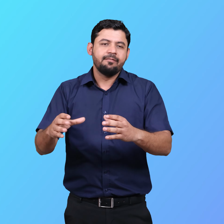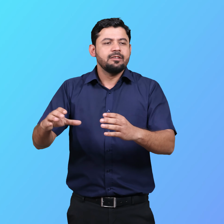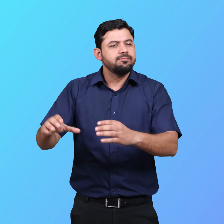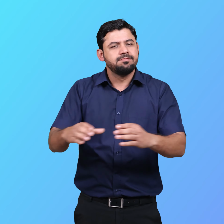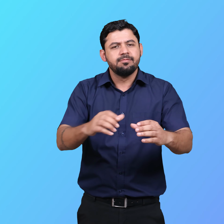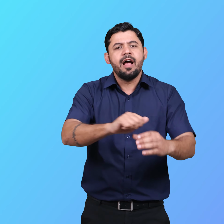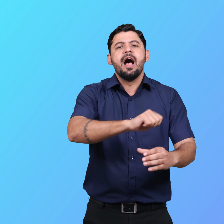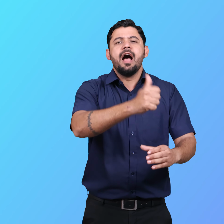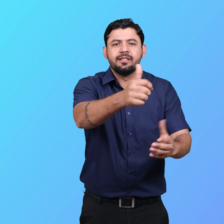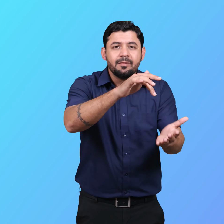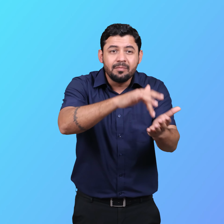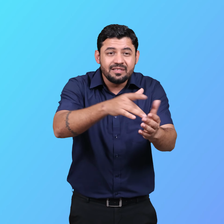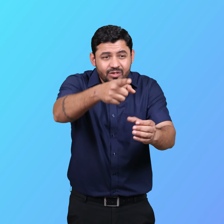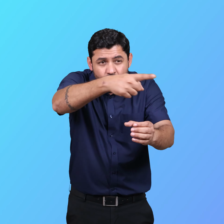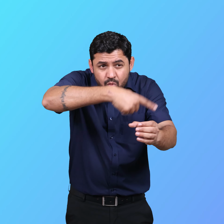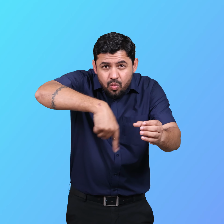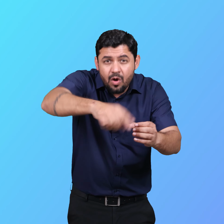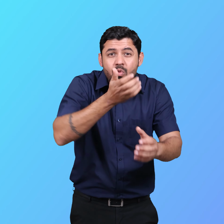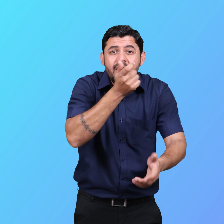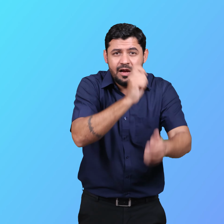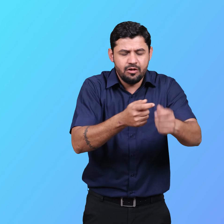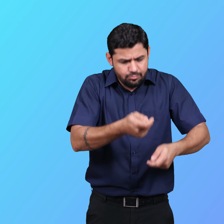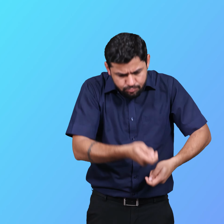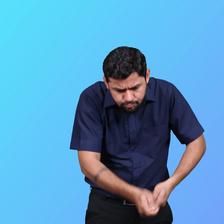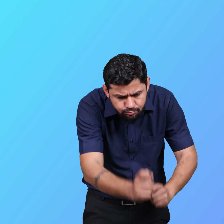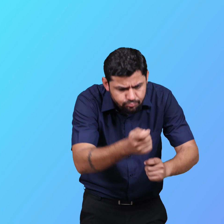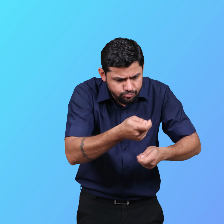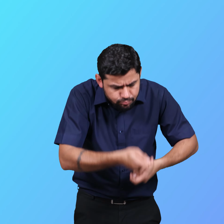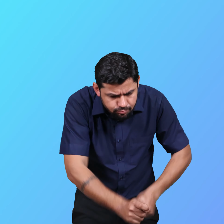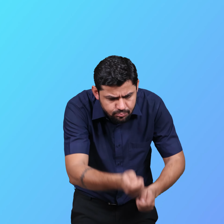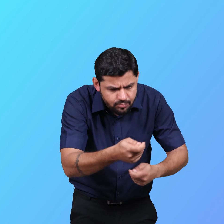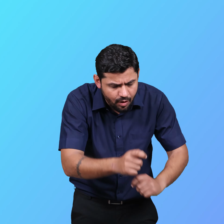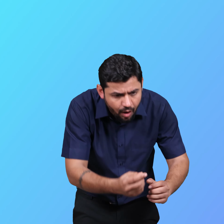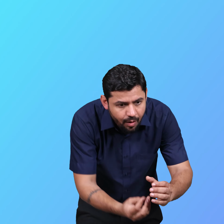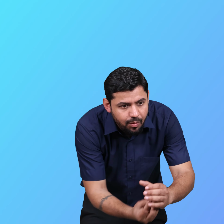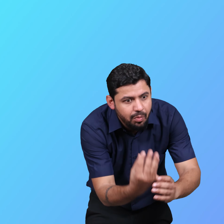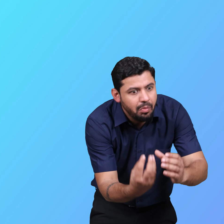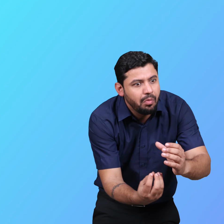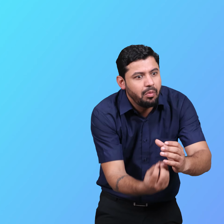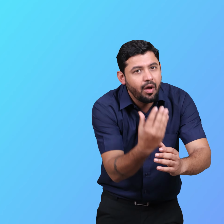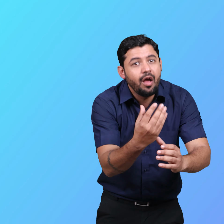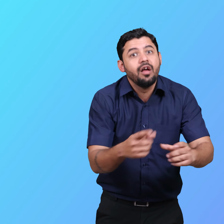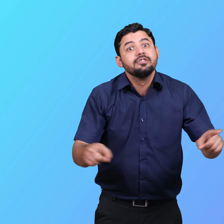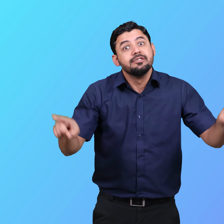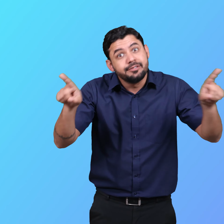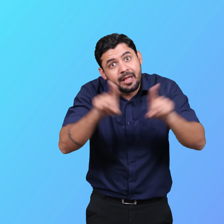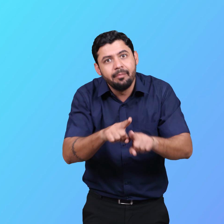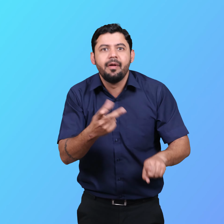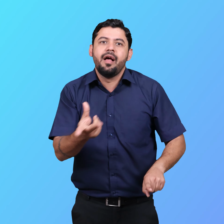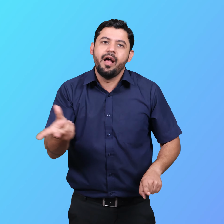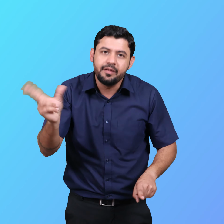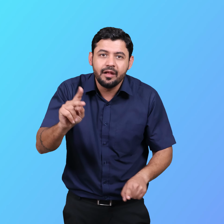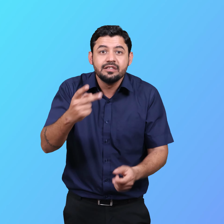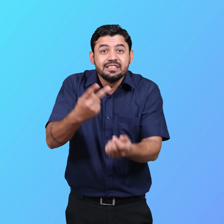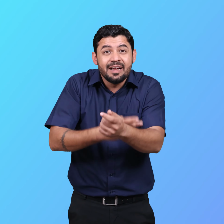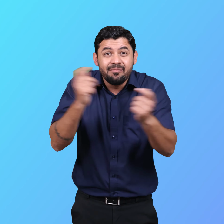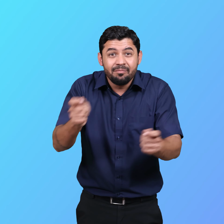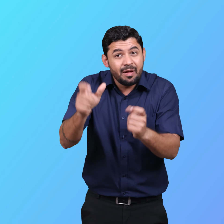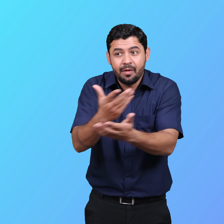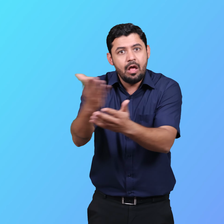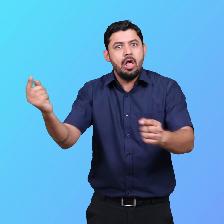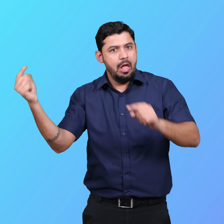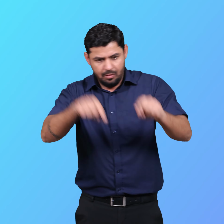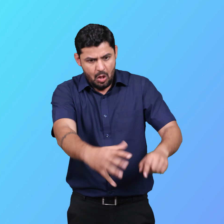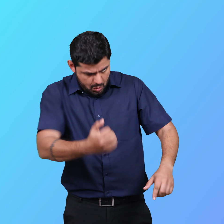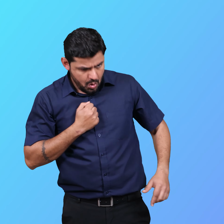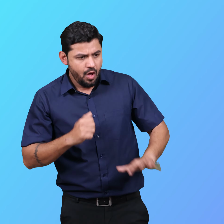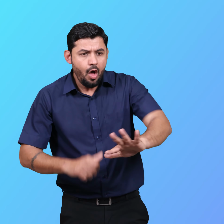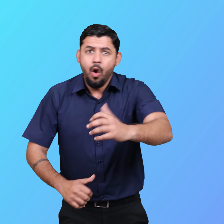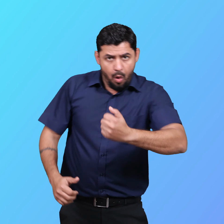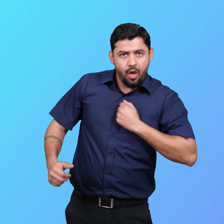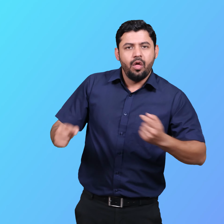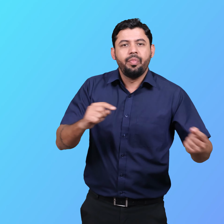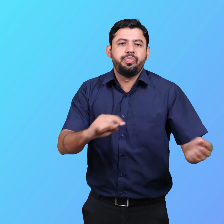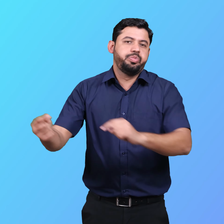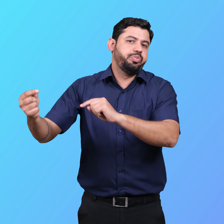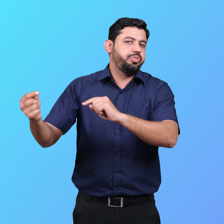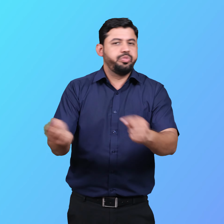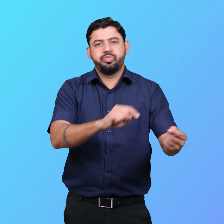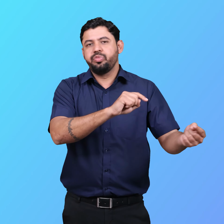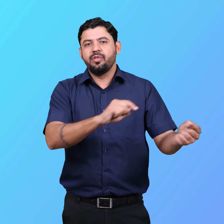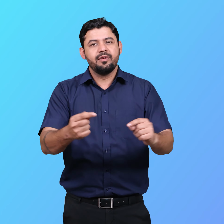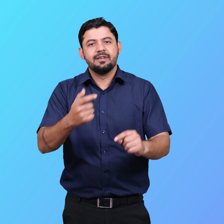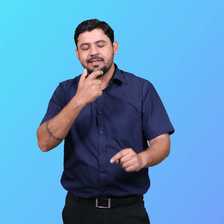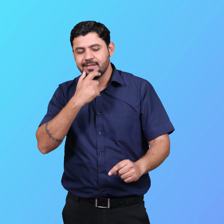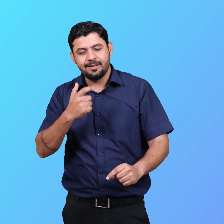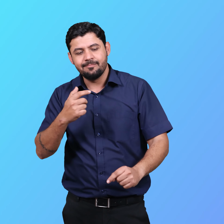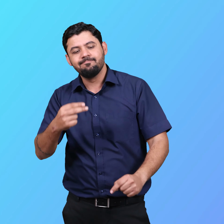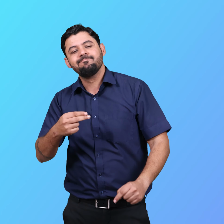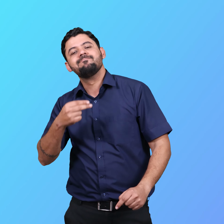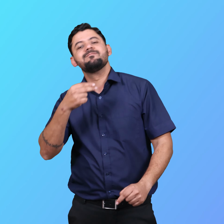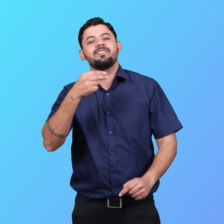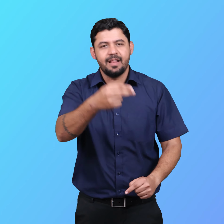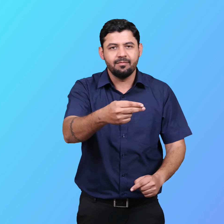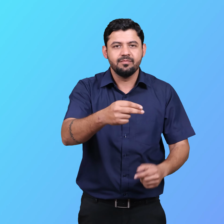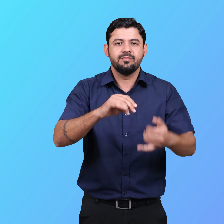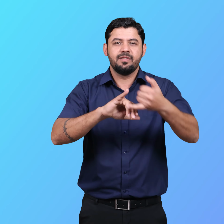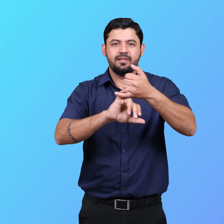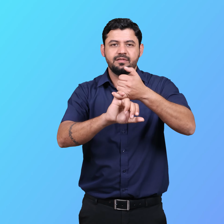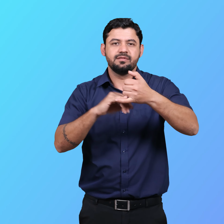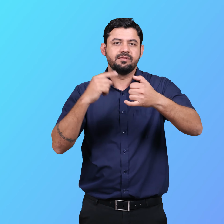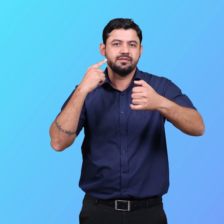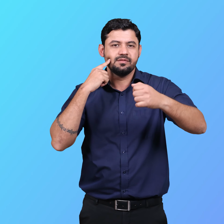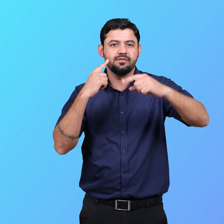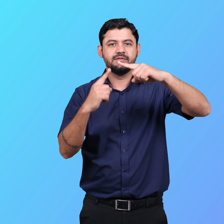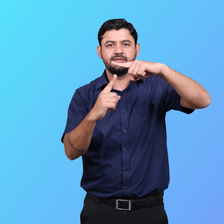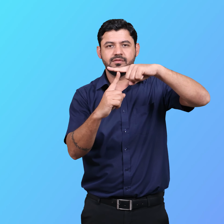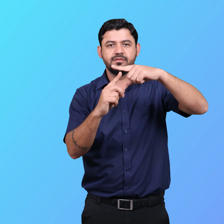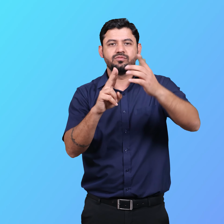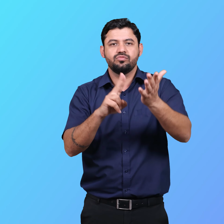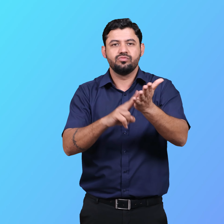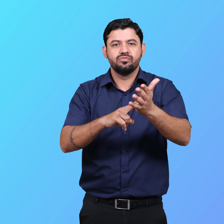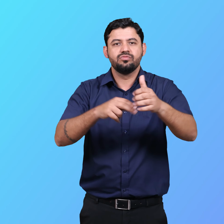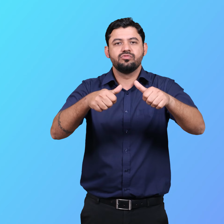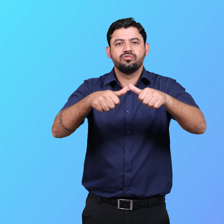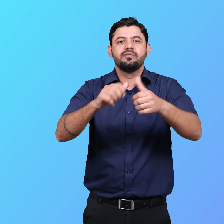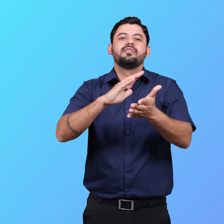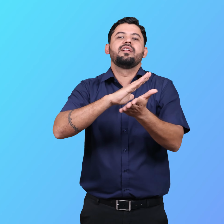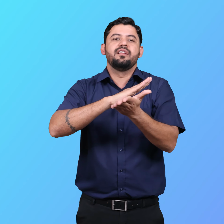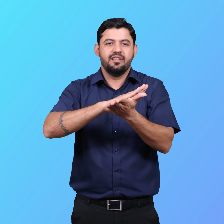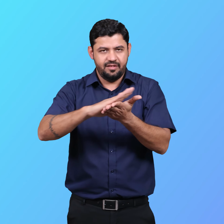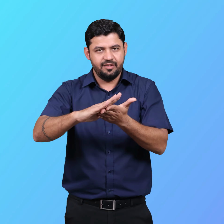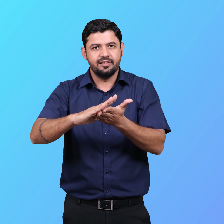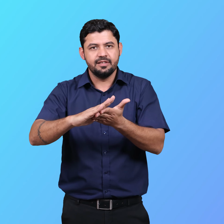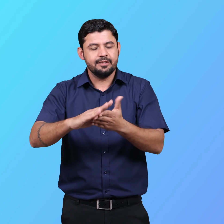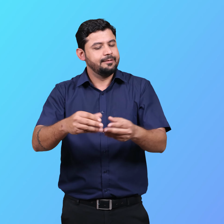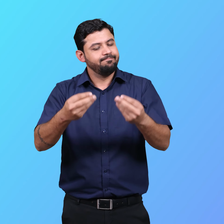Then Isaac’s servants dug another well, but there was an argument over this well too. So Isaac named this well Sitnah.